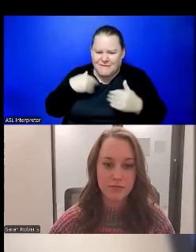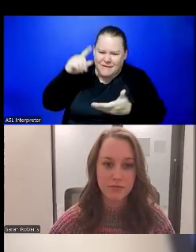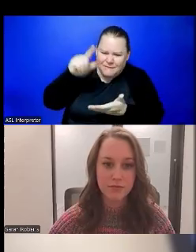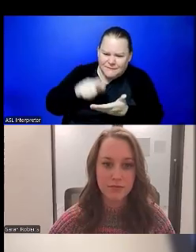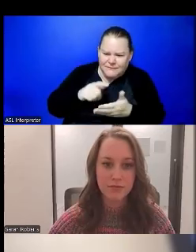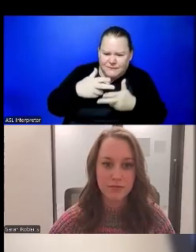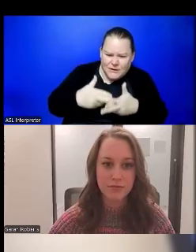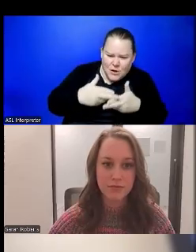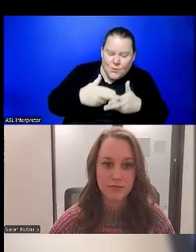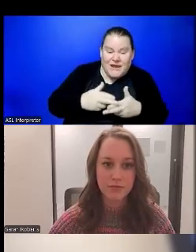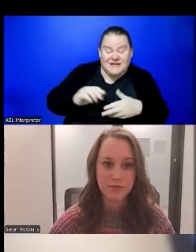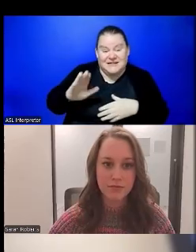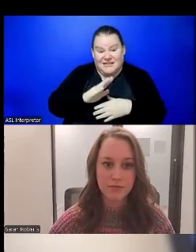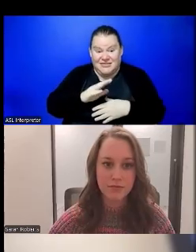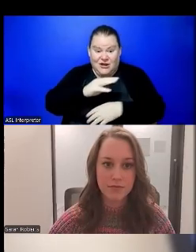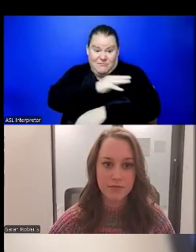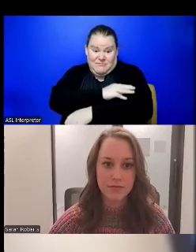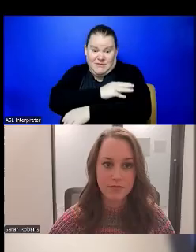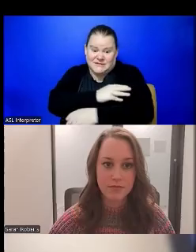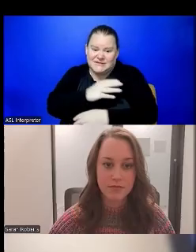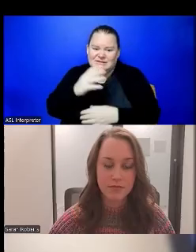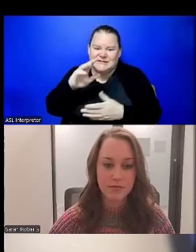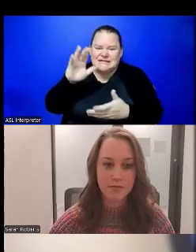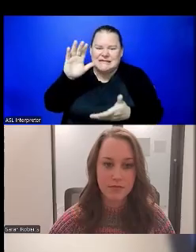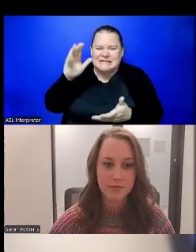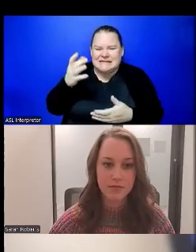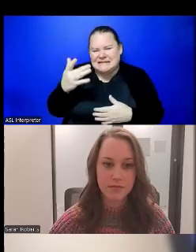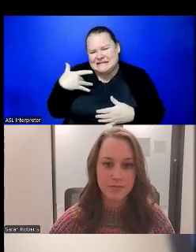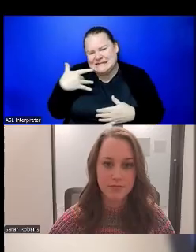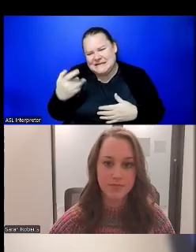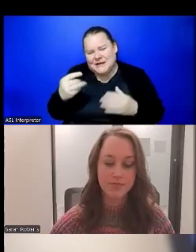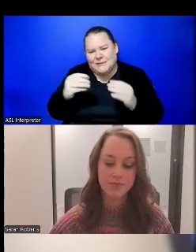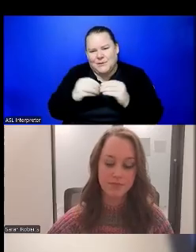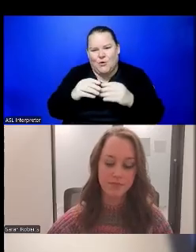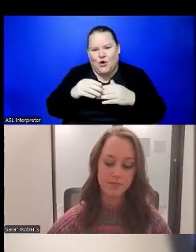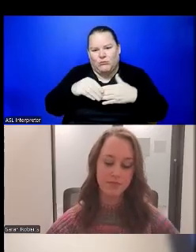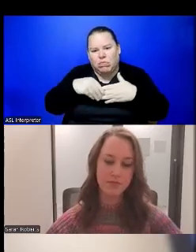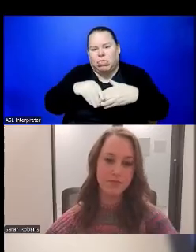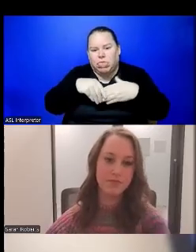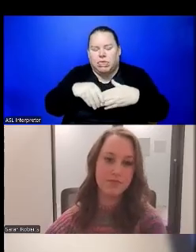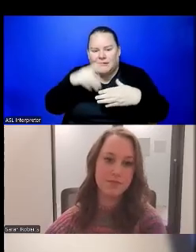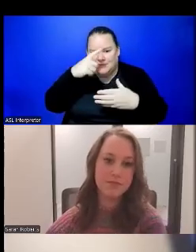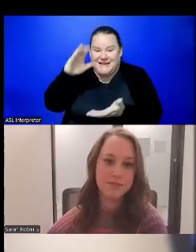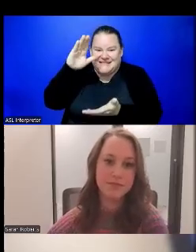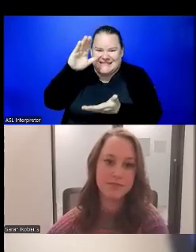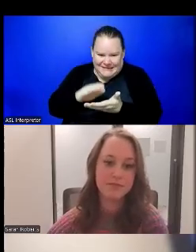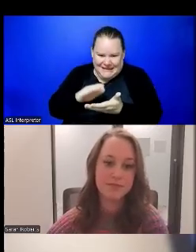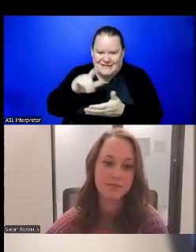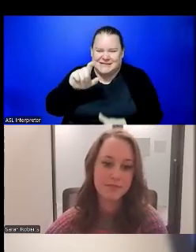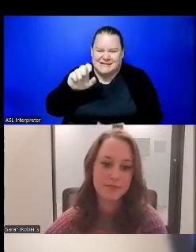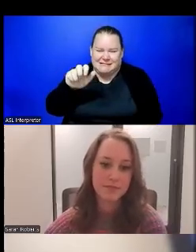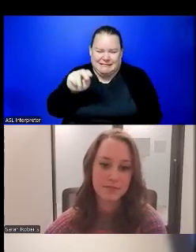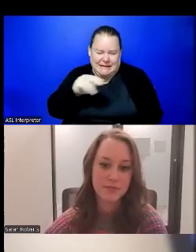that they do have tends to be a little bit squishier because of the reduced lean muscle mass ratio. Some of the distinctive